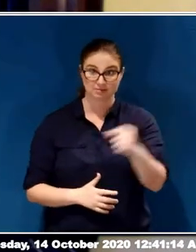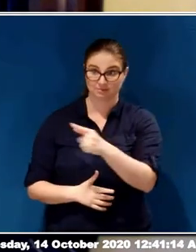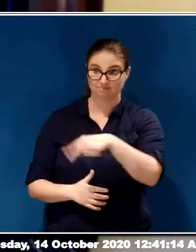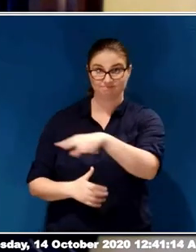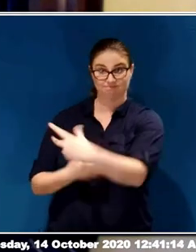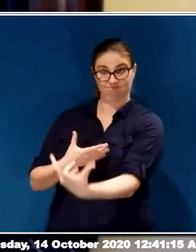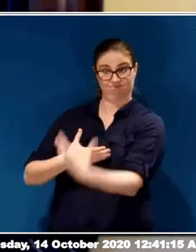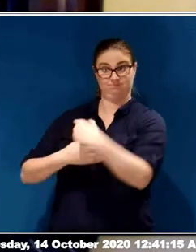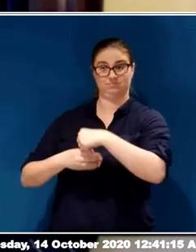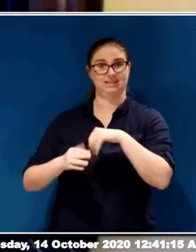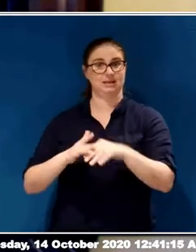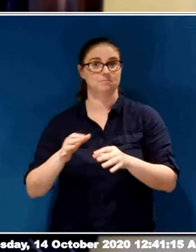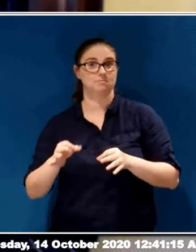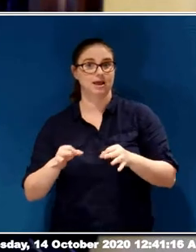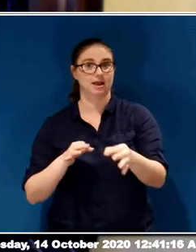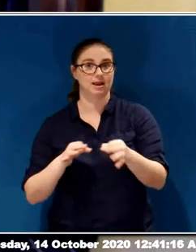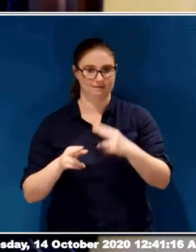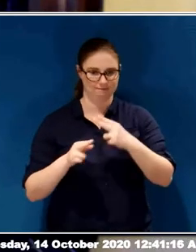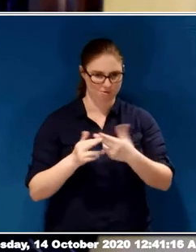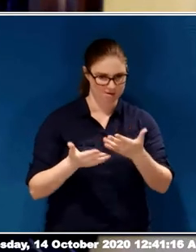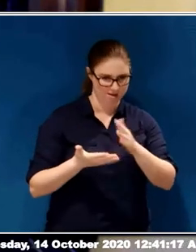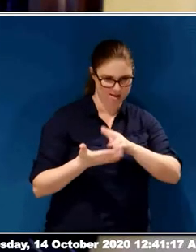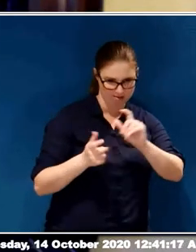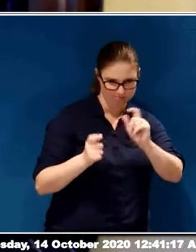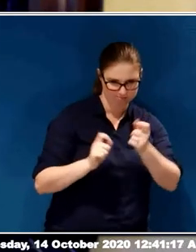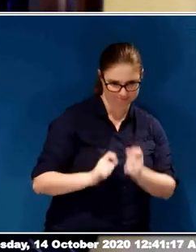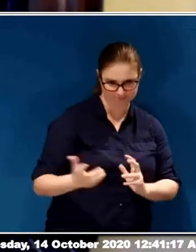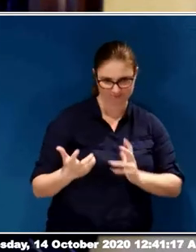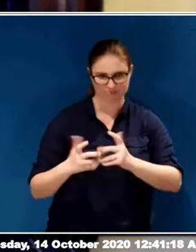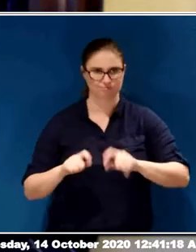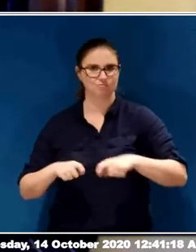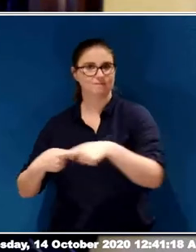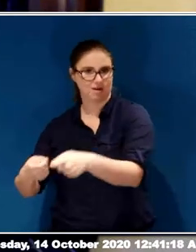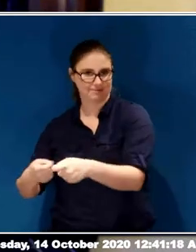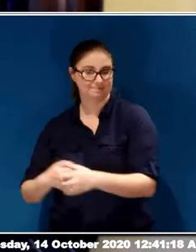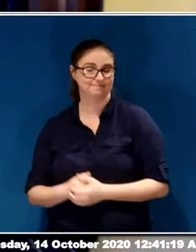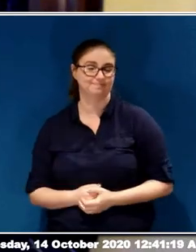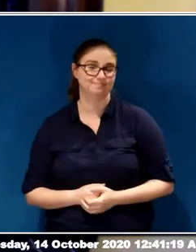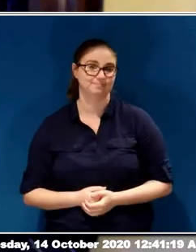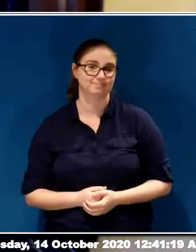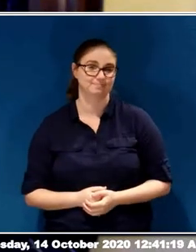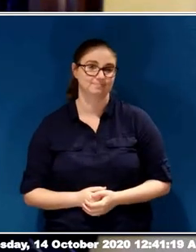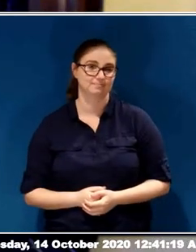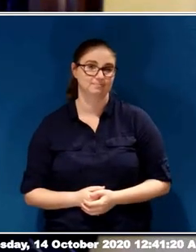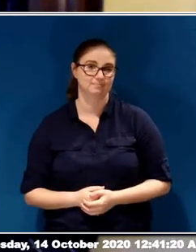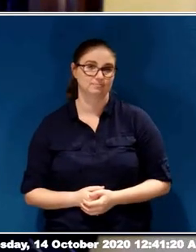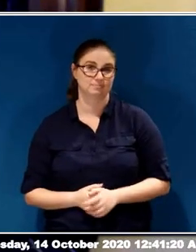However, several reports --- in my research I've reviewed a number of the